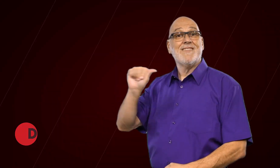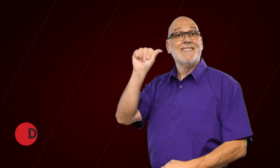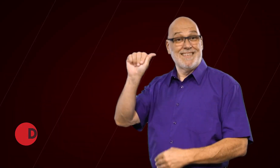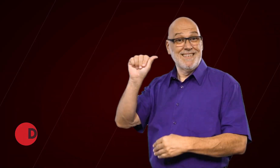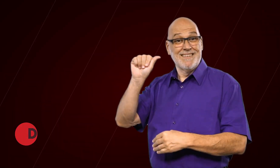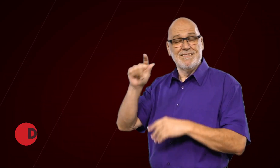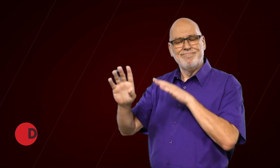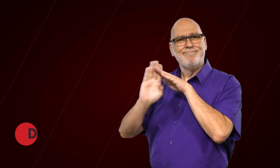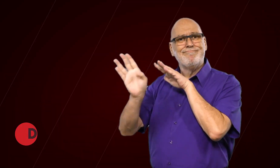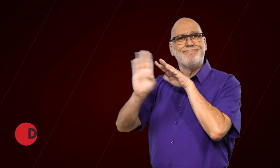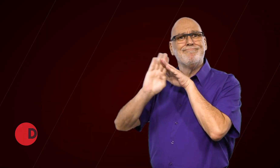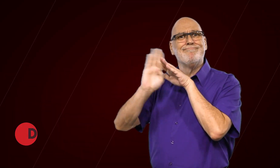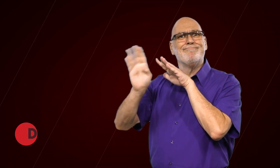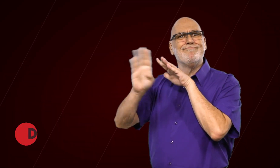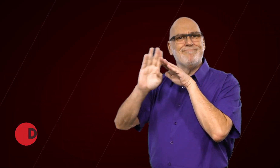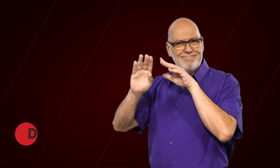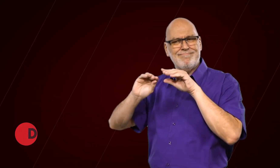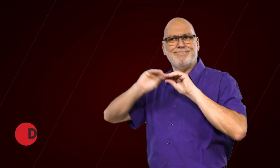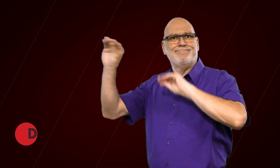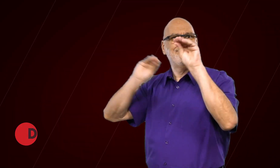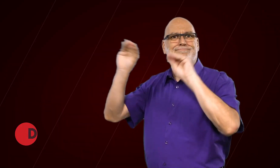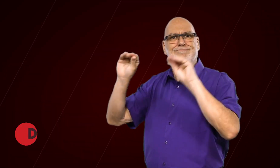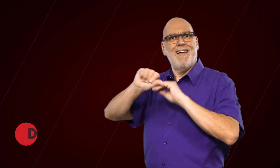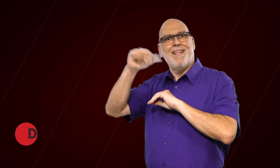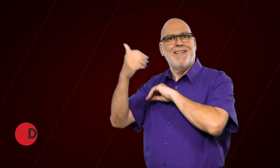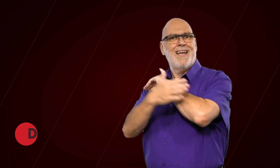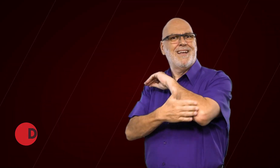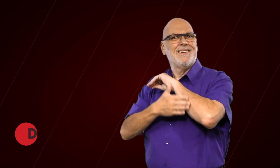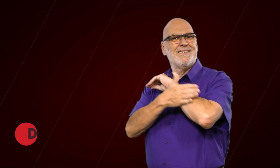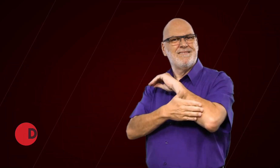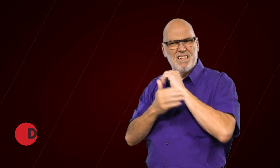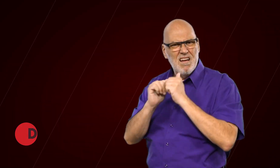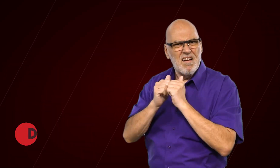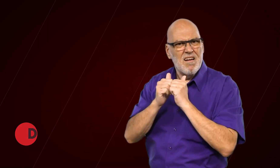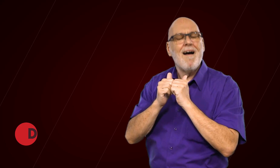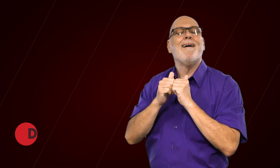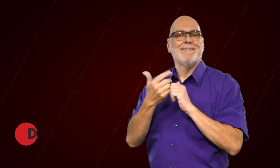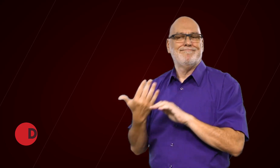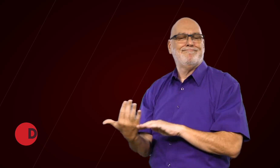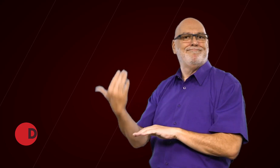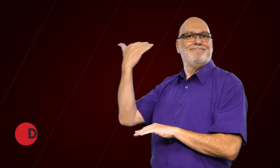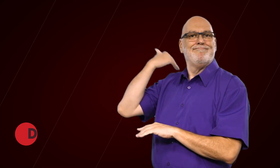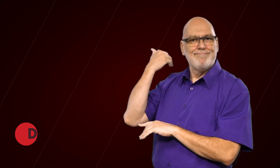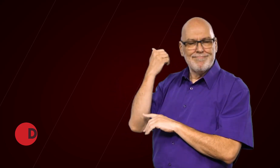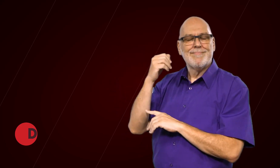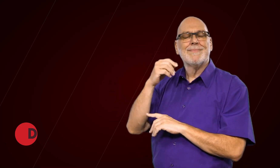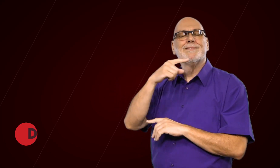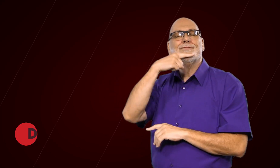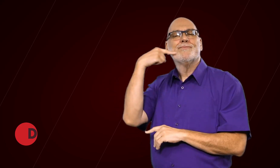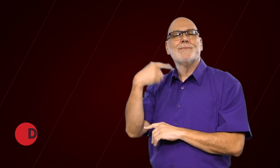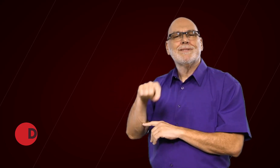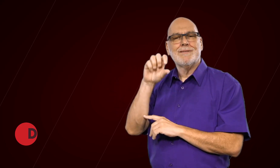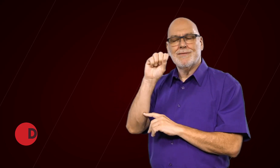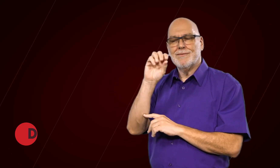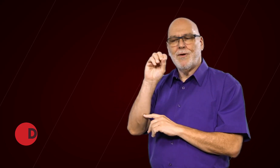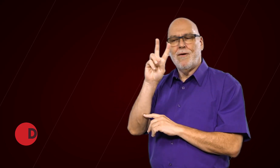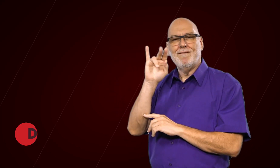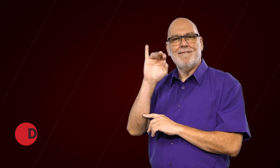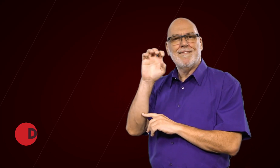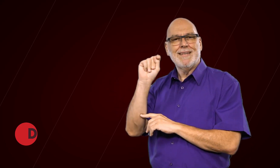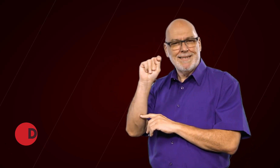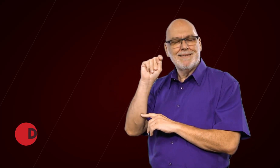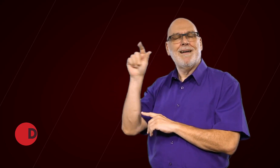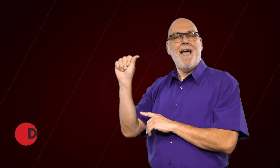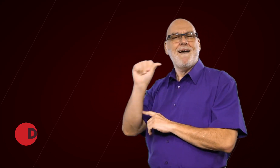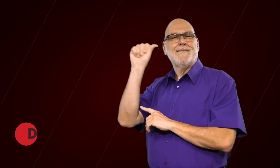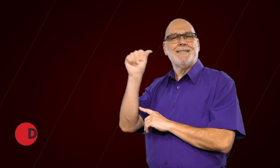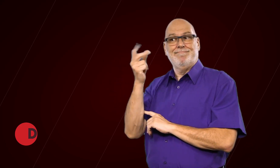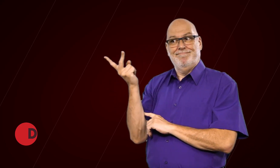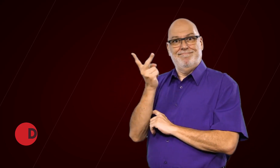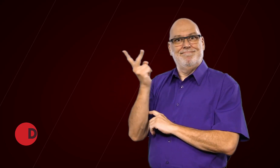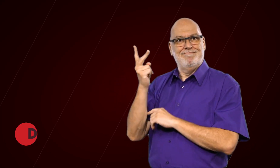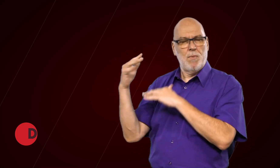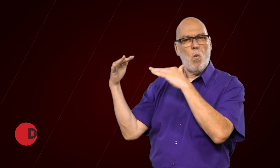[Anselmo]: Refugees of Afghanistan began to move to other countries after the